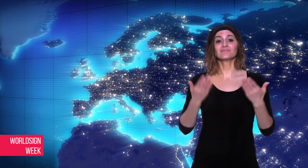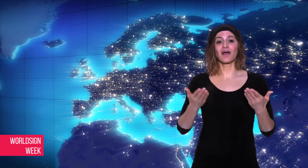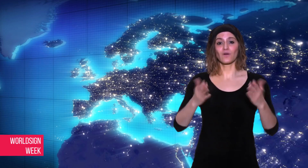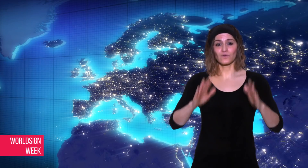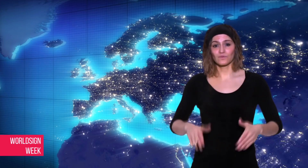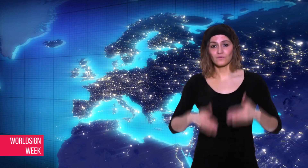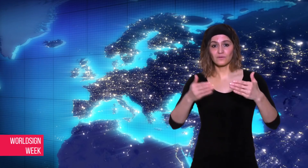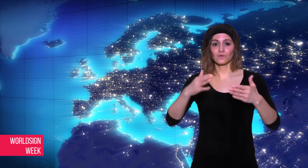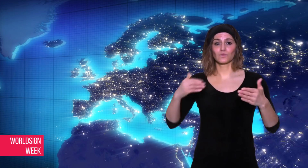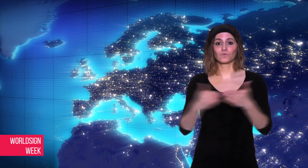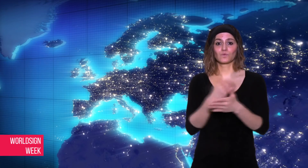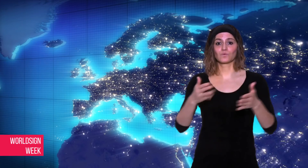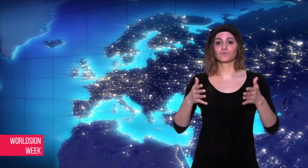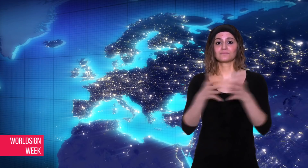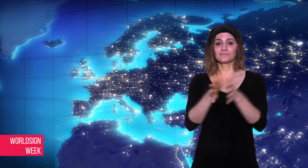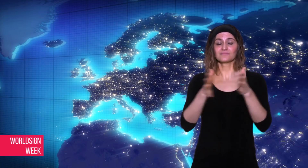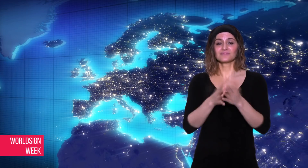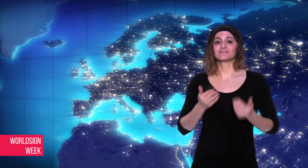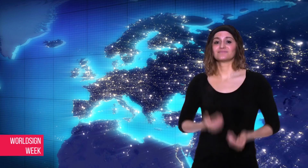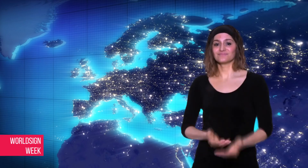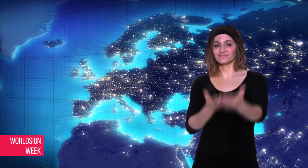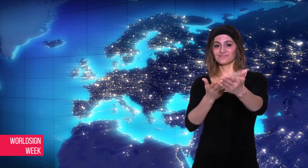Now, let’s go to next story.